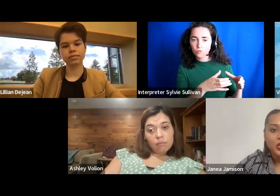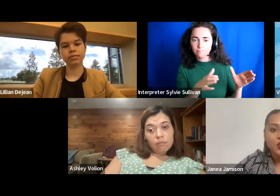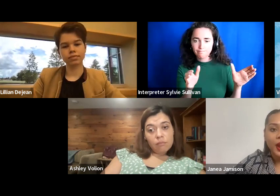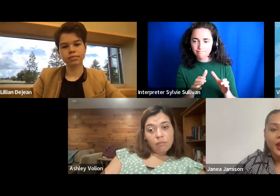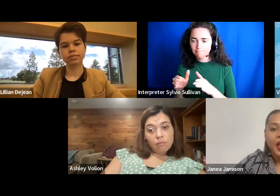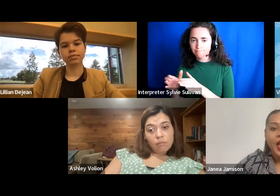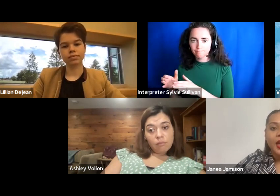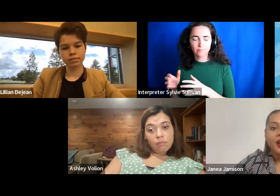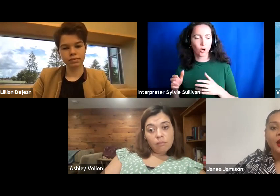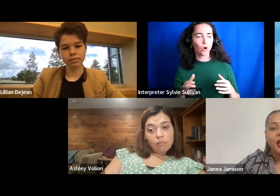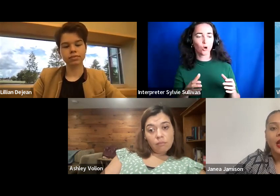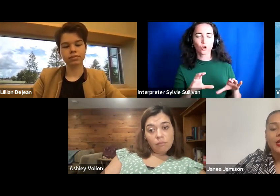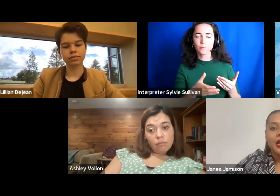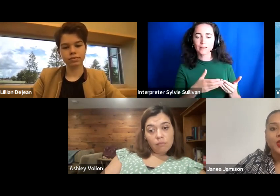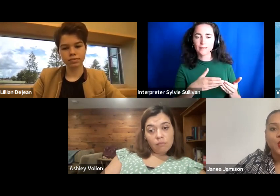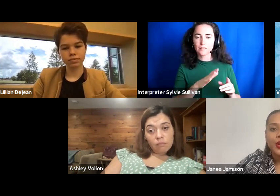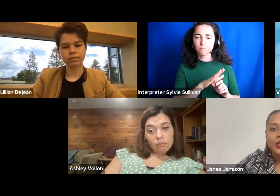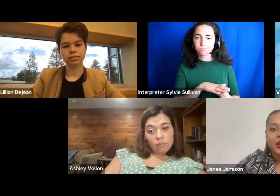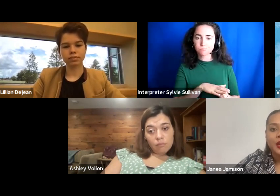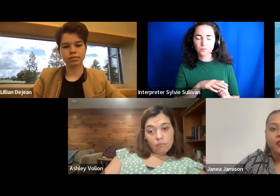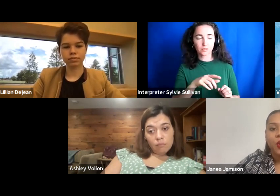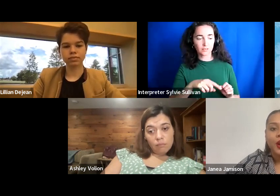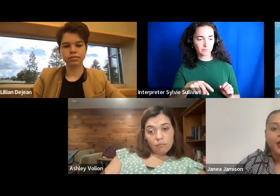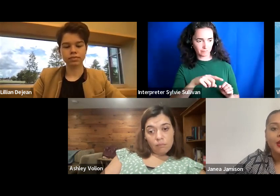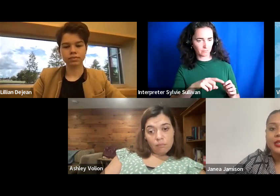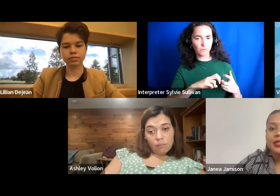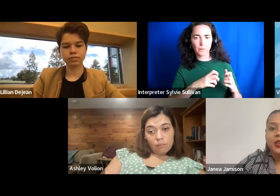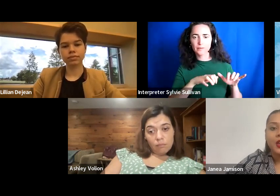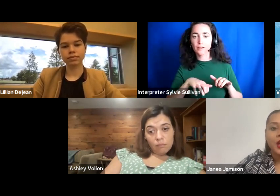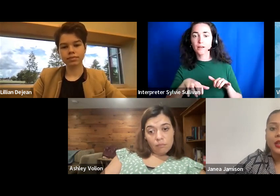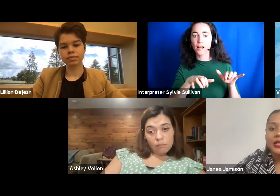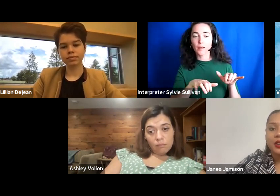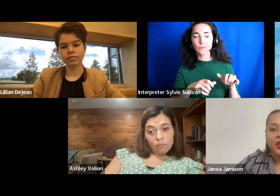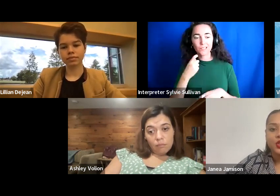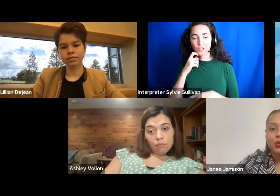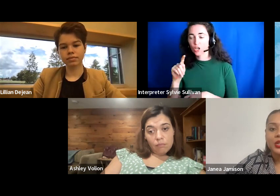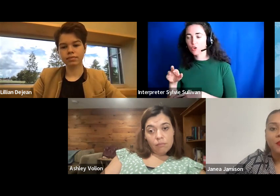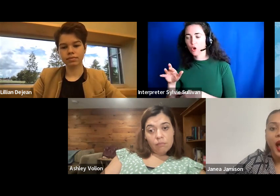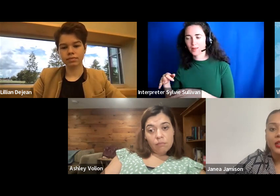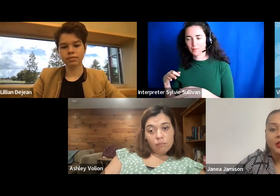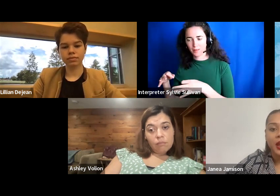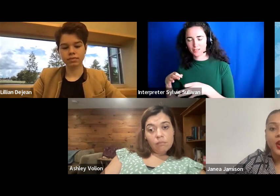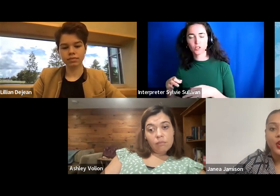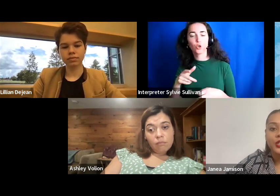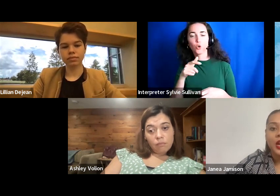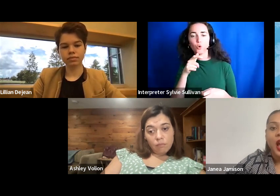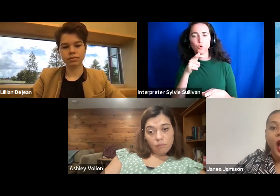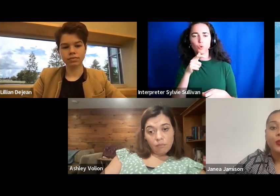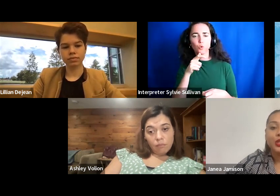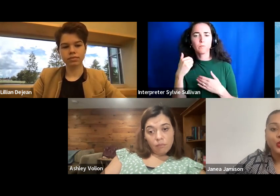Right and again as Tory stated before it's the elected officials and policymakers.